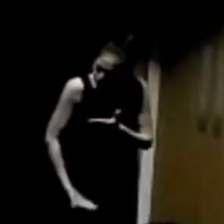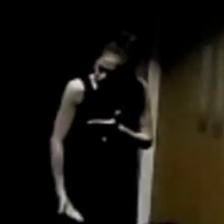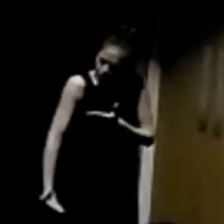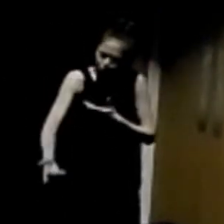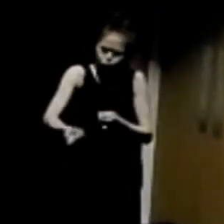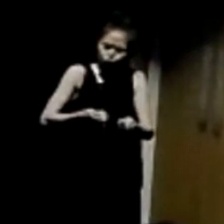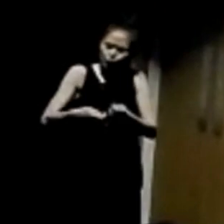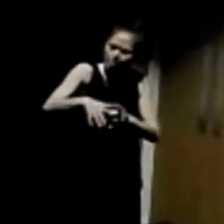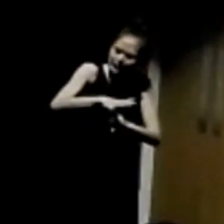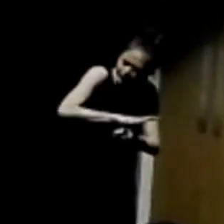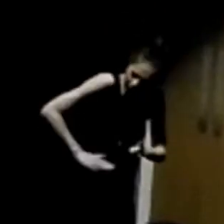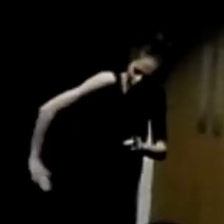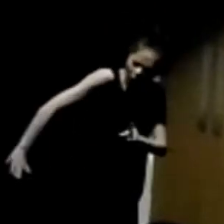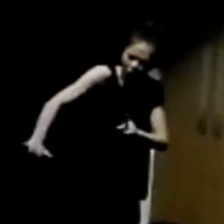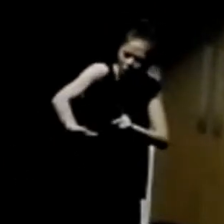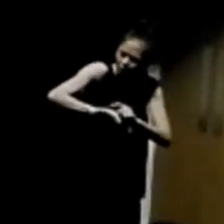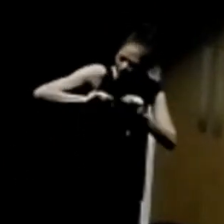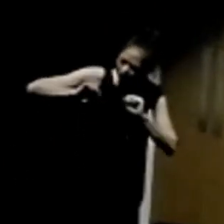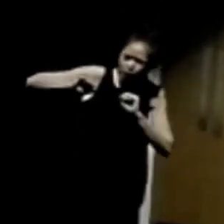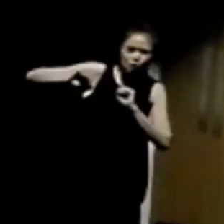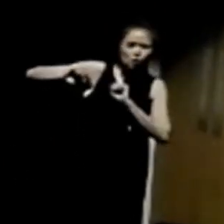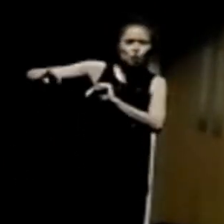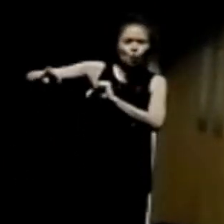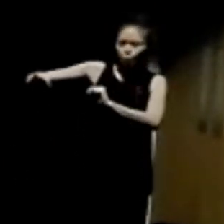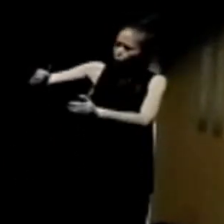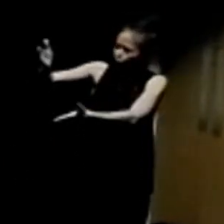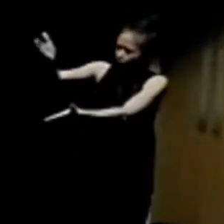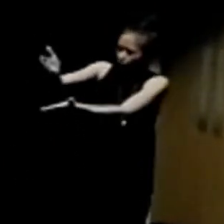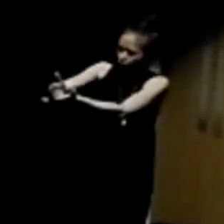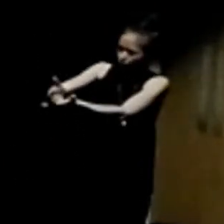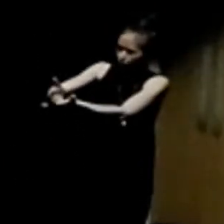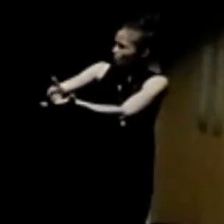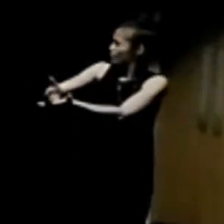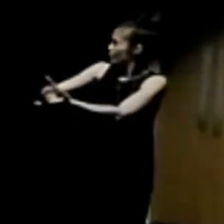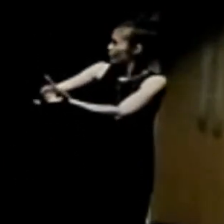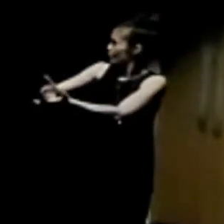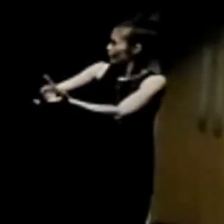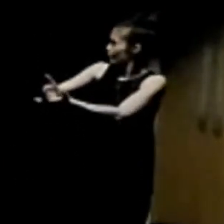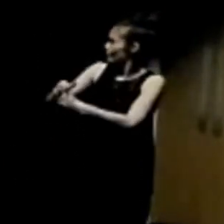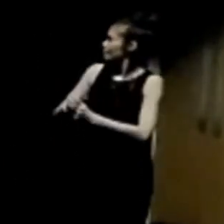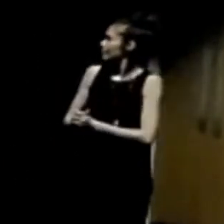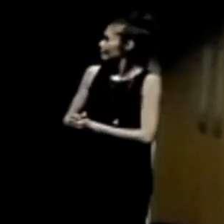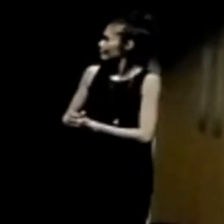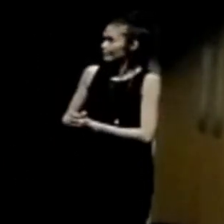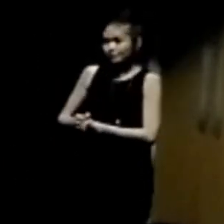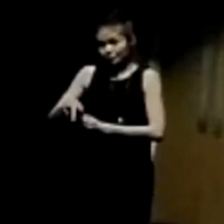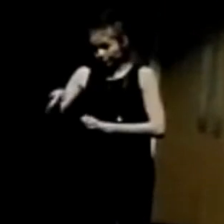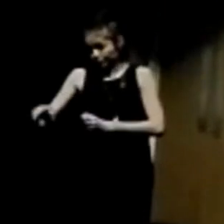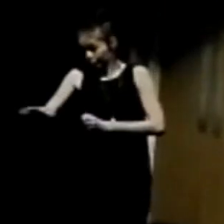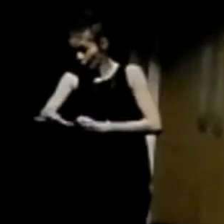of our fair kingdom no less in space validity and pleasure than that conferred on Goneril.